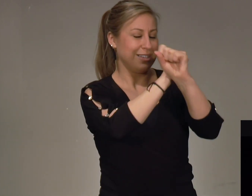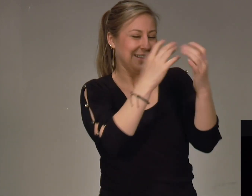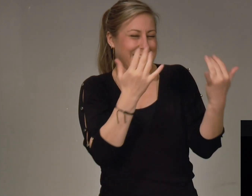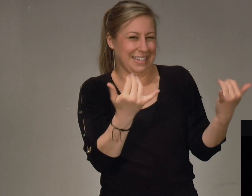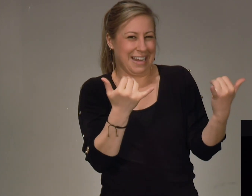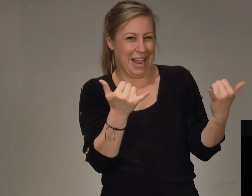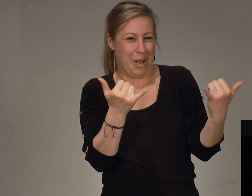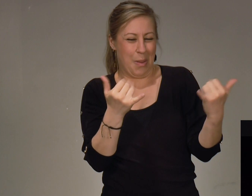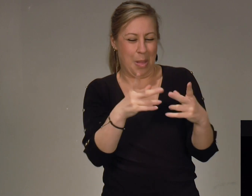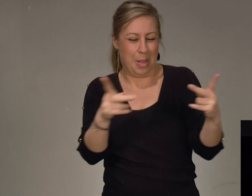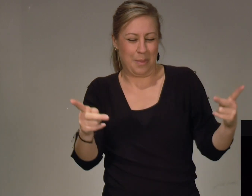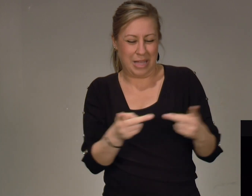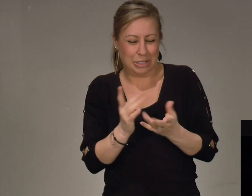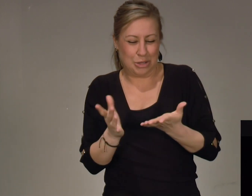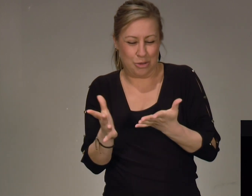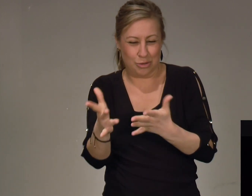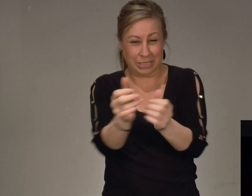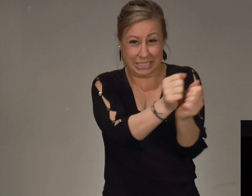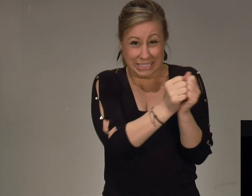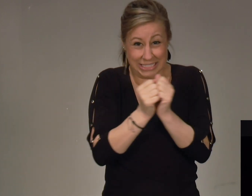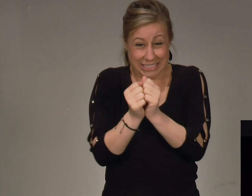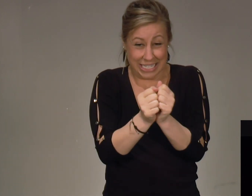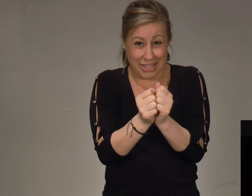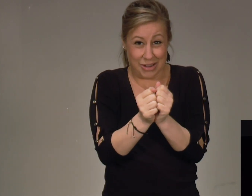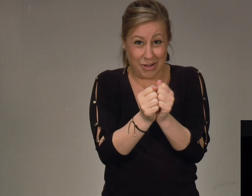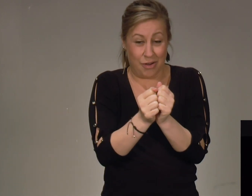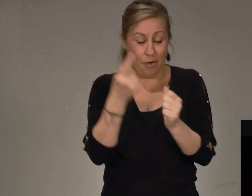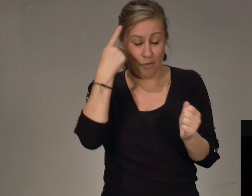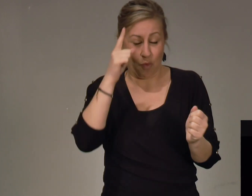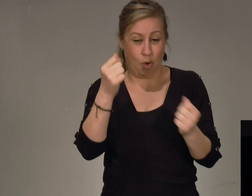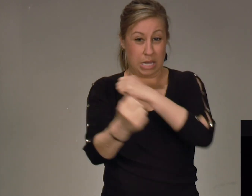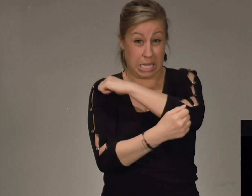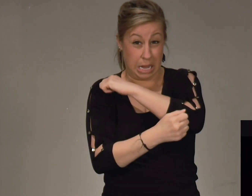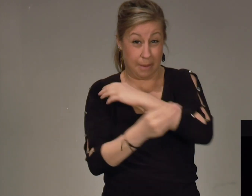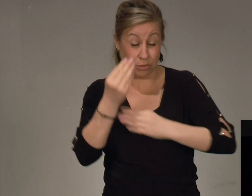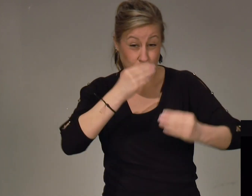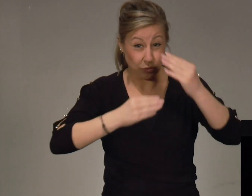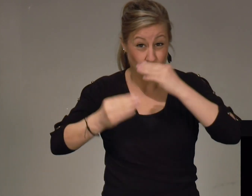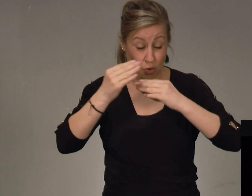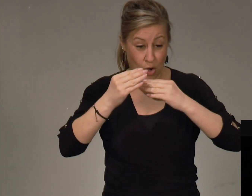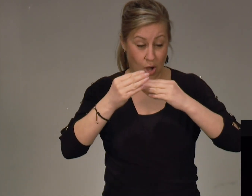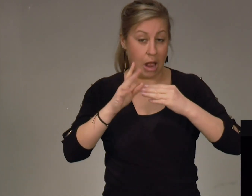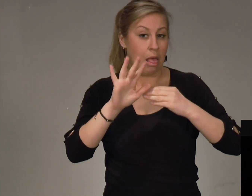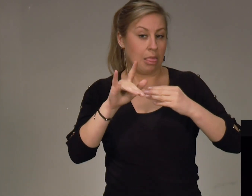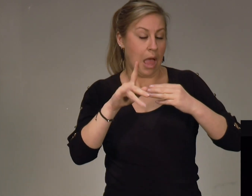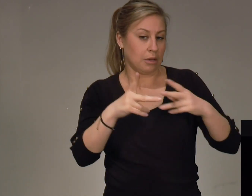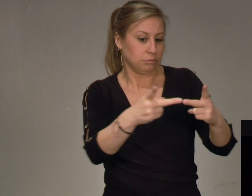and partake of this passover feast, the location is kept until right before.